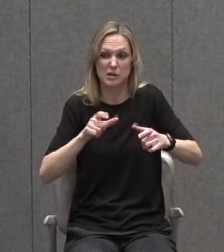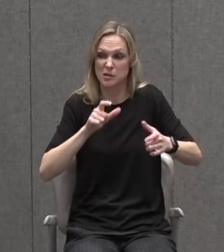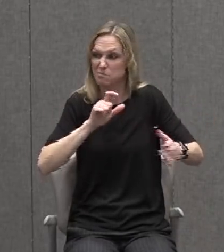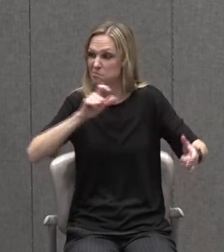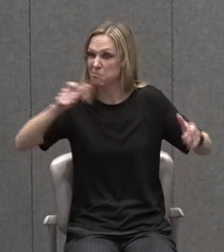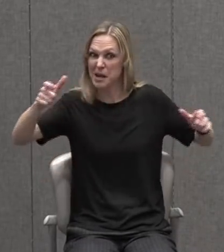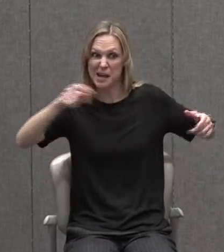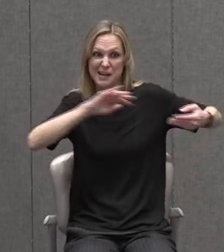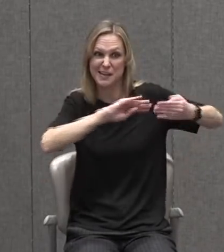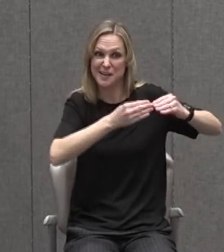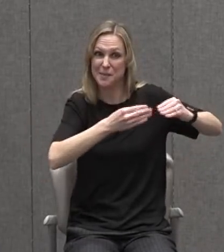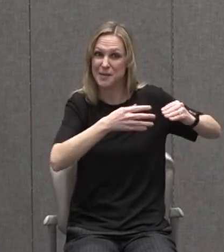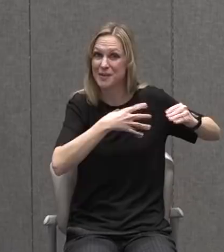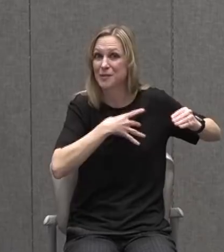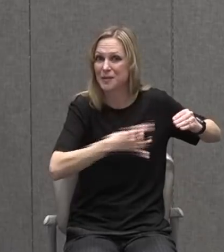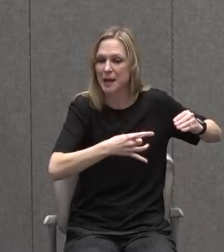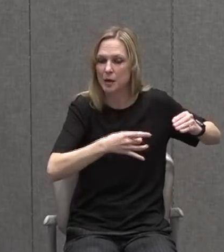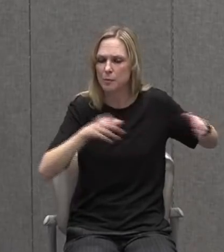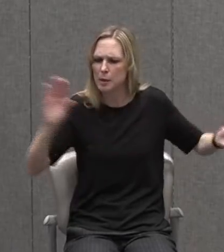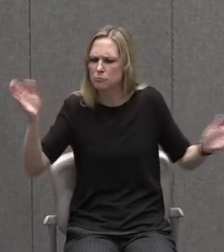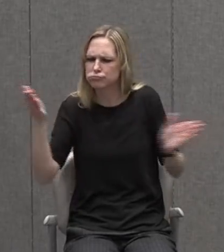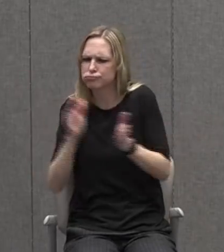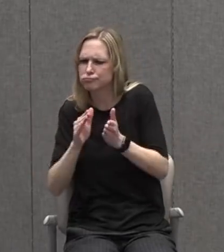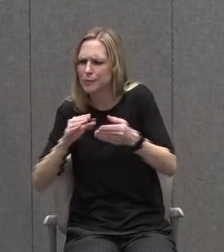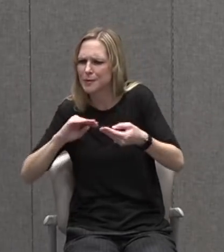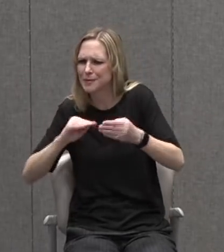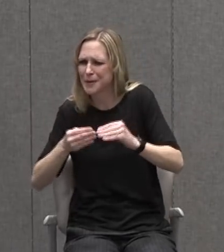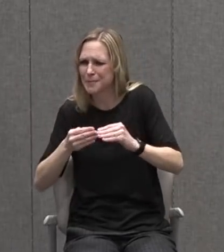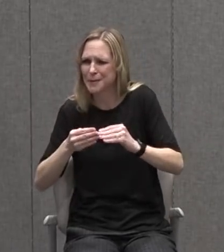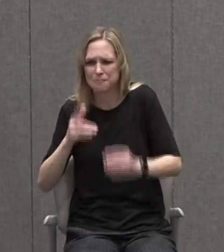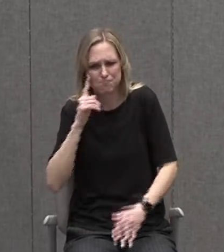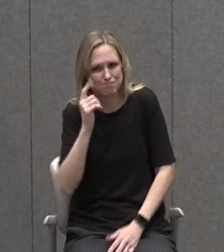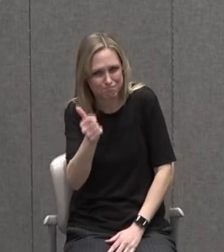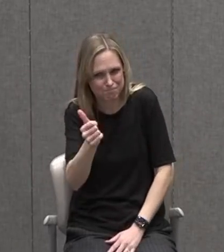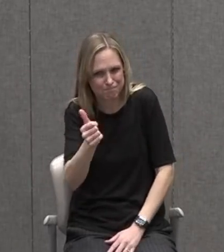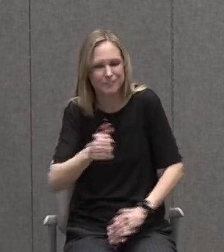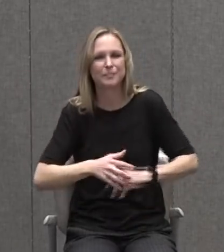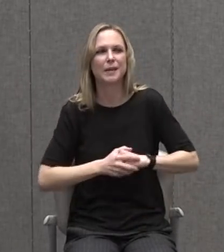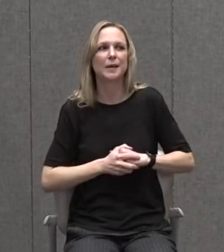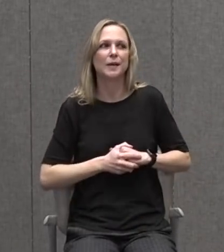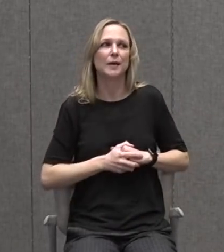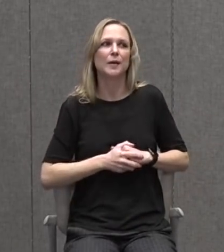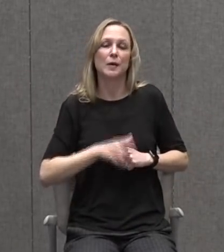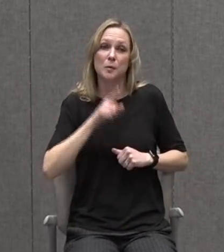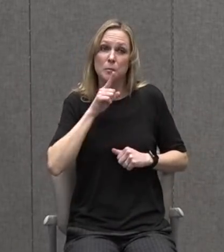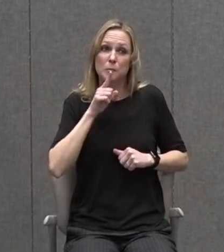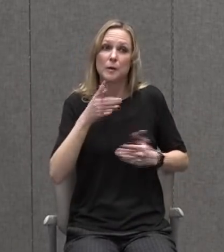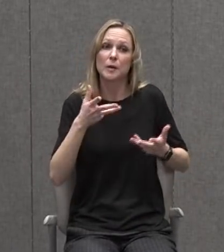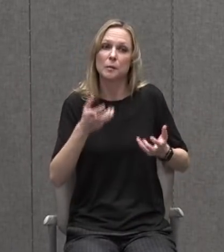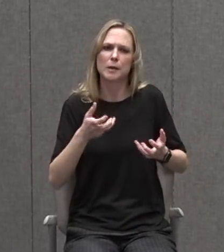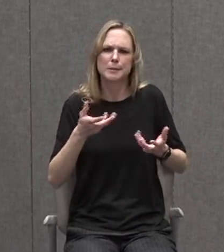that you like or as small as that number as you like. But we really just want you to be exploring that number